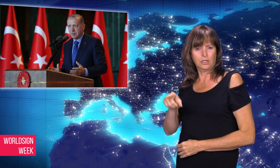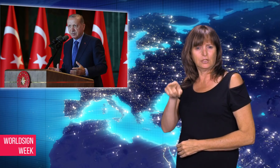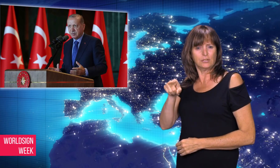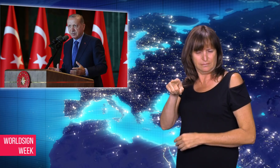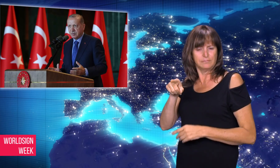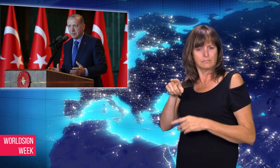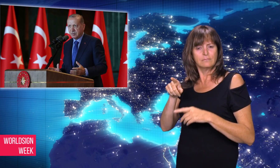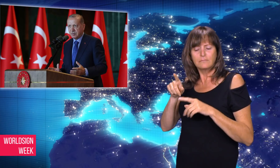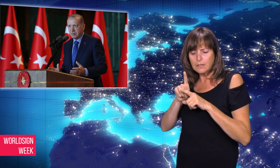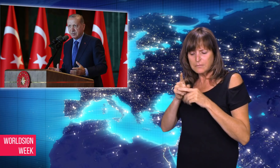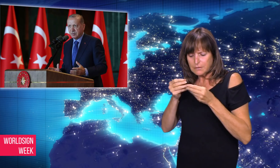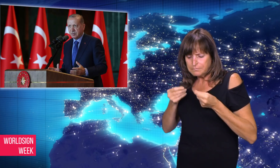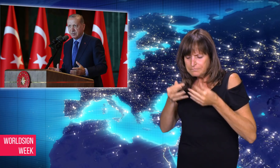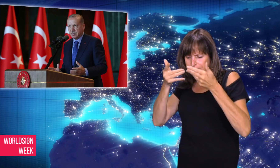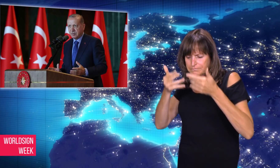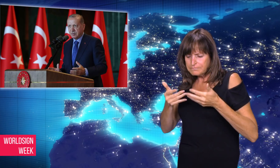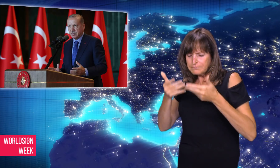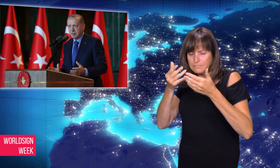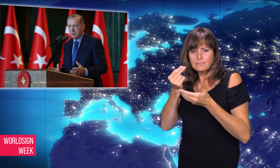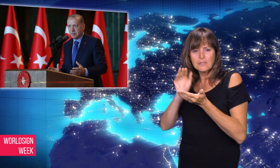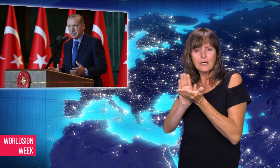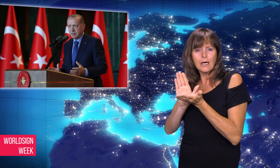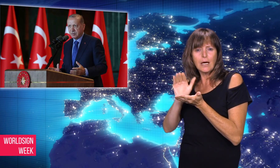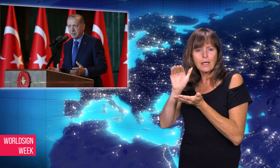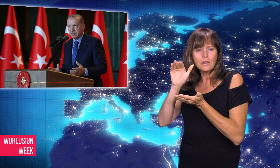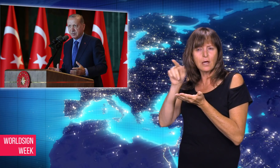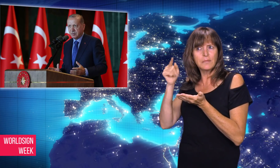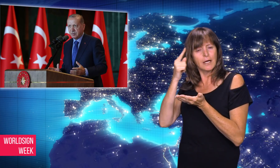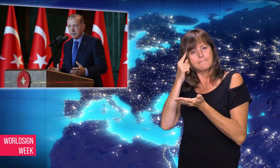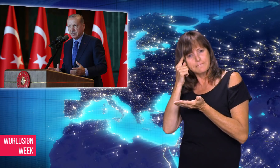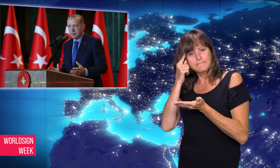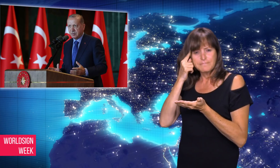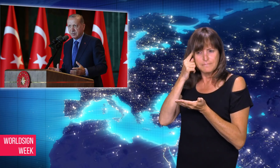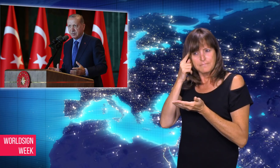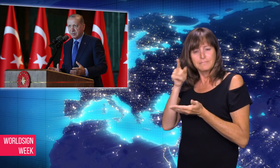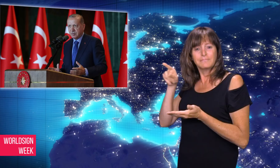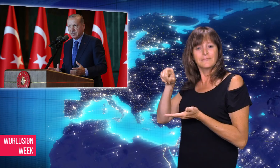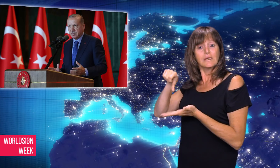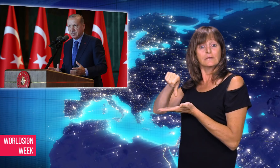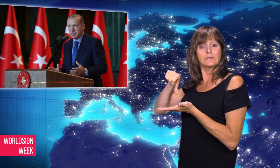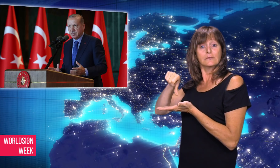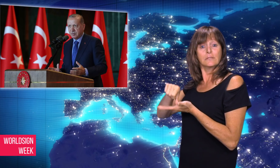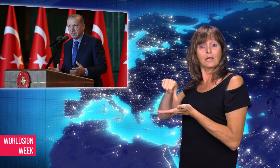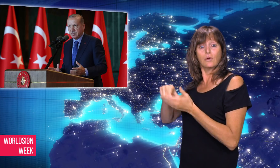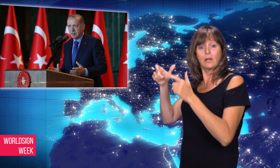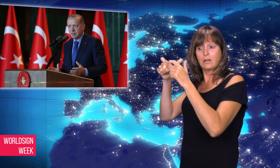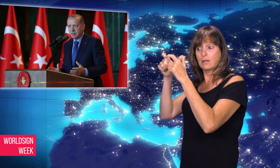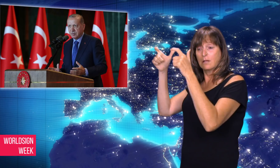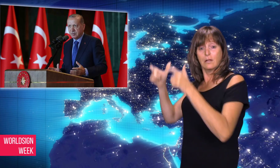Independent economists believe the